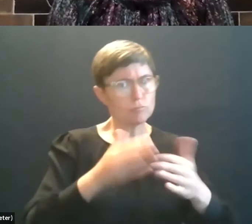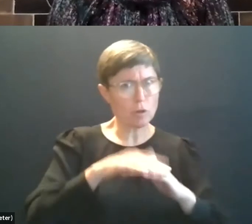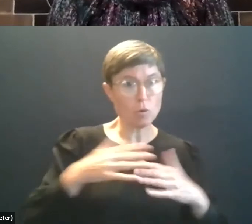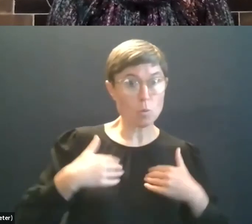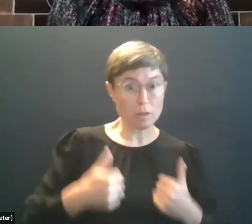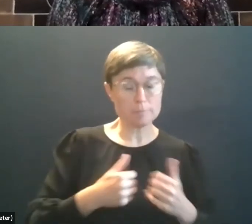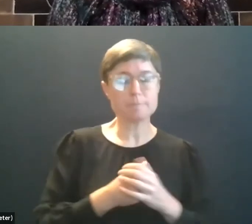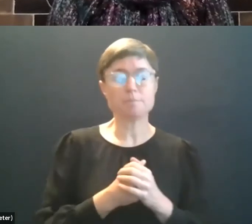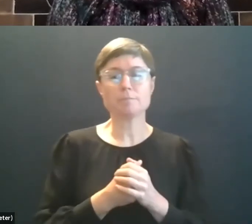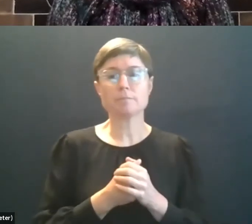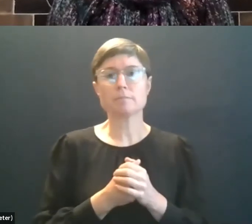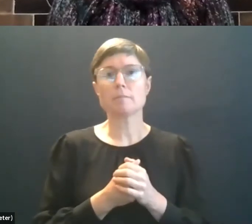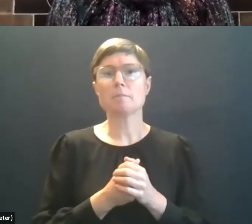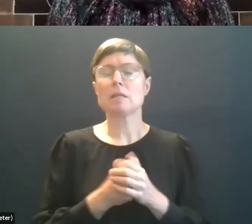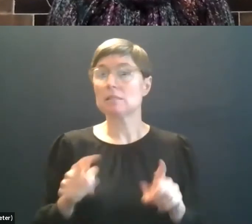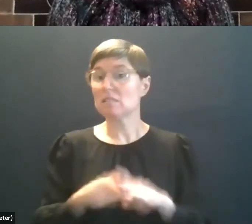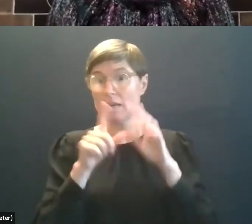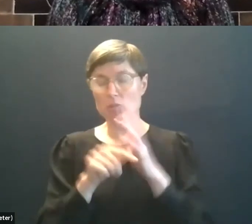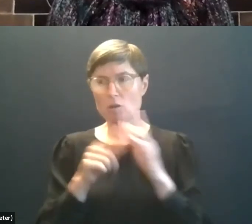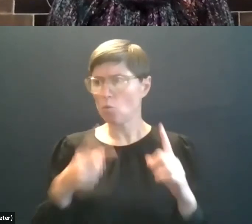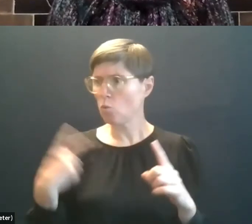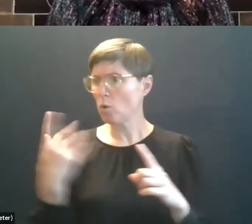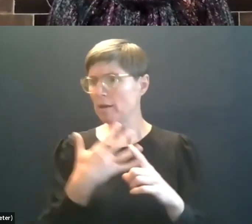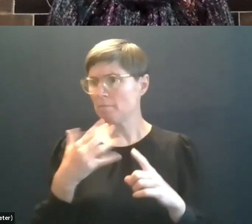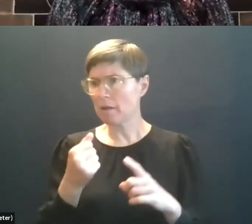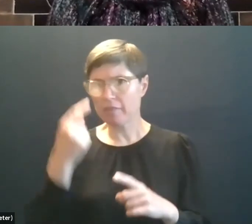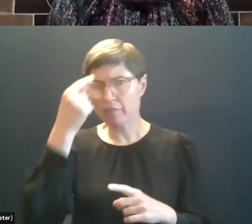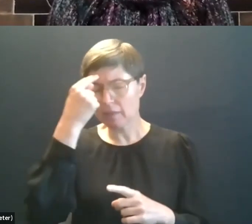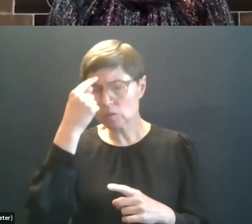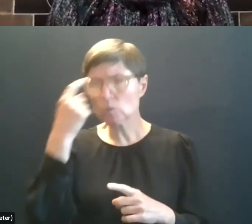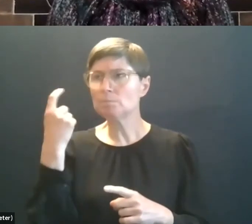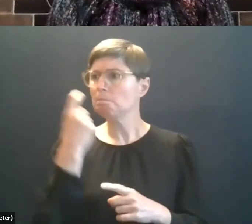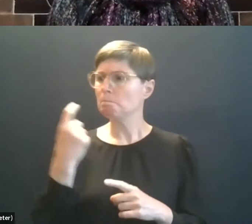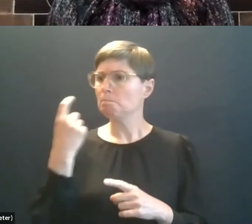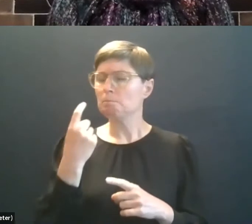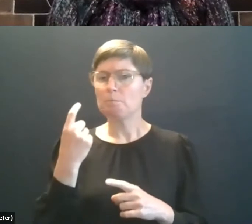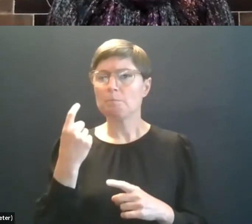really provoked us to think about how you do that in the context of when we're largely